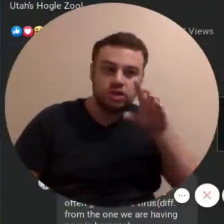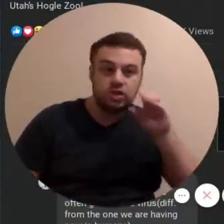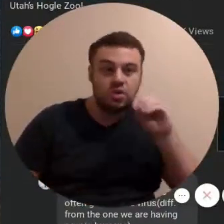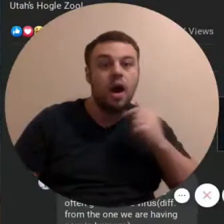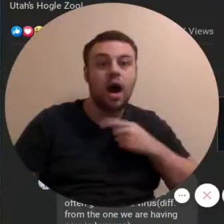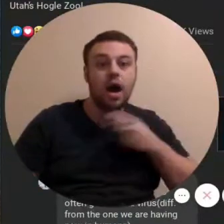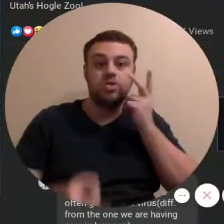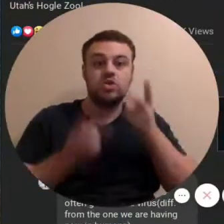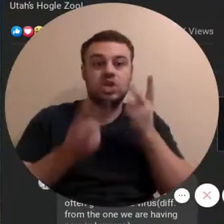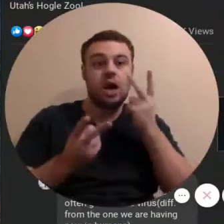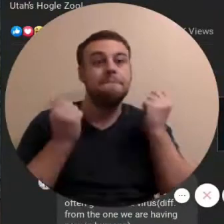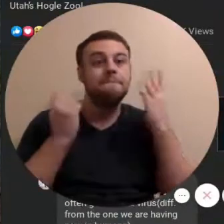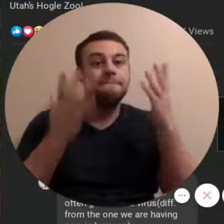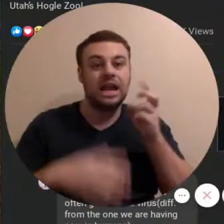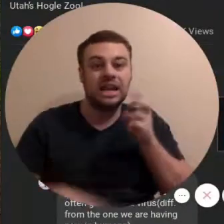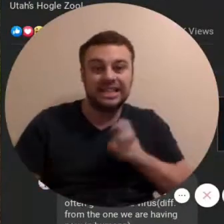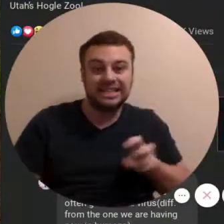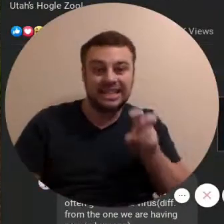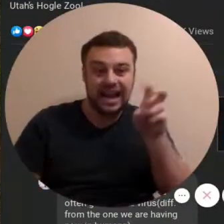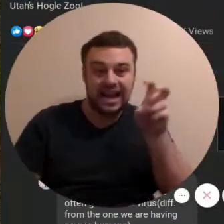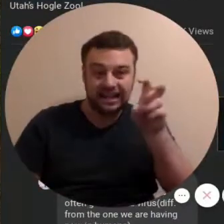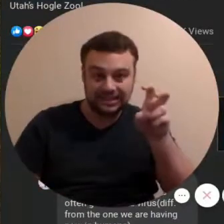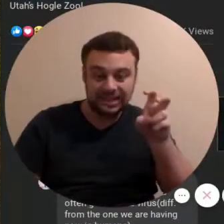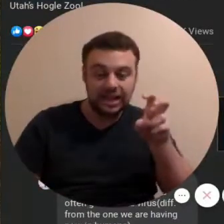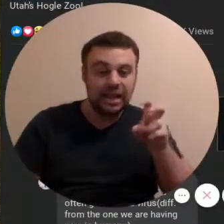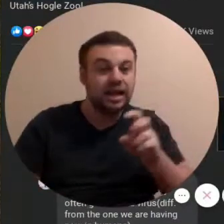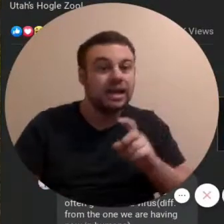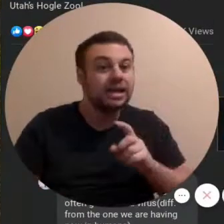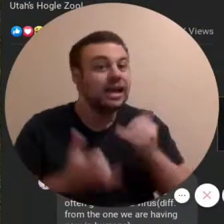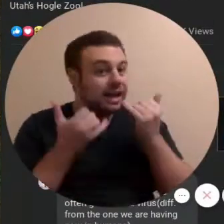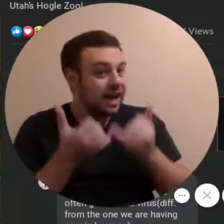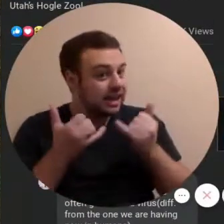And even in places now, when I was younger- where there were large fields that are